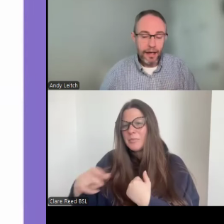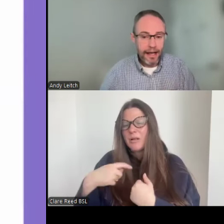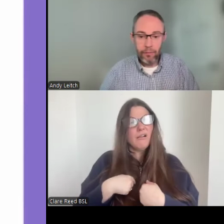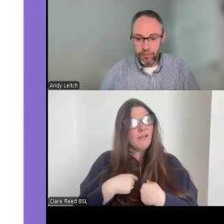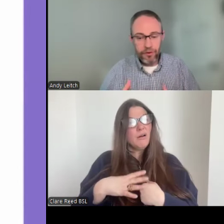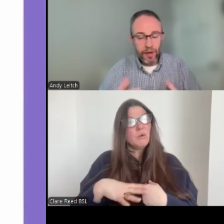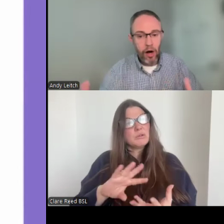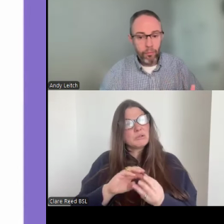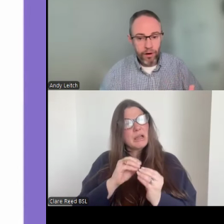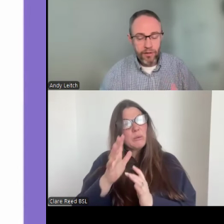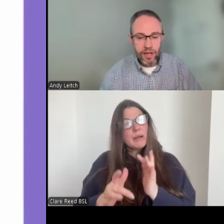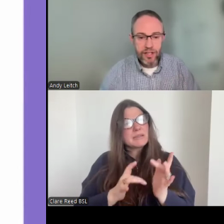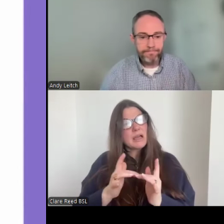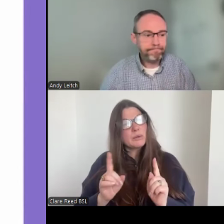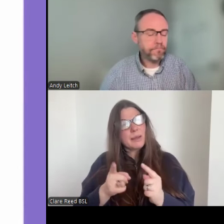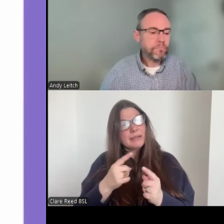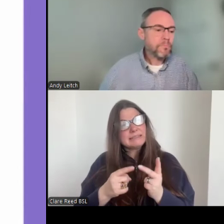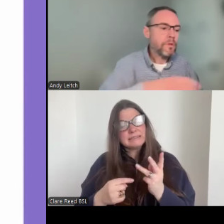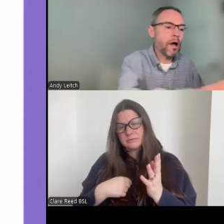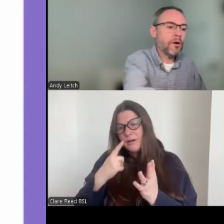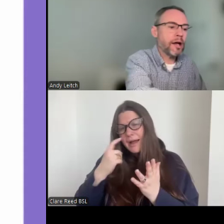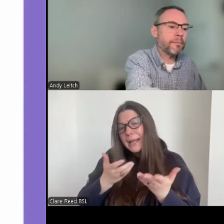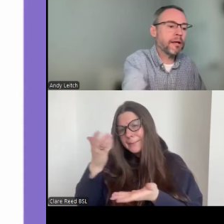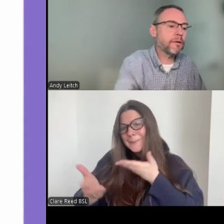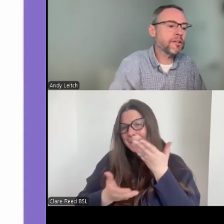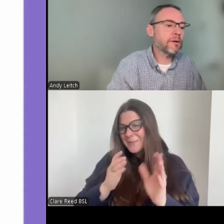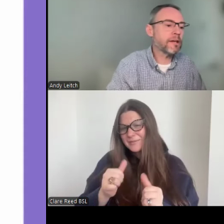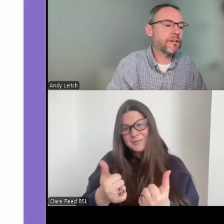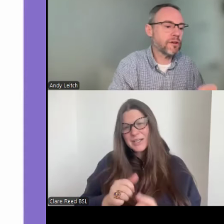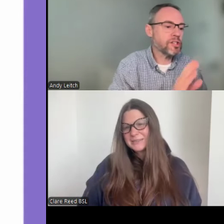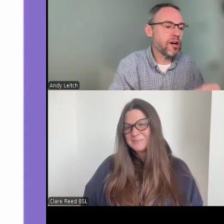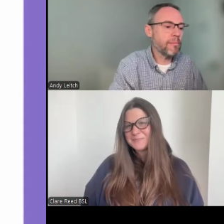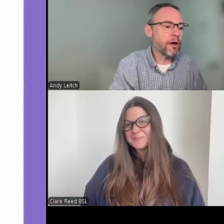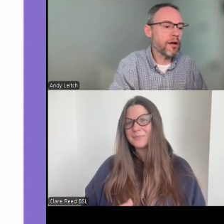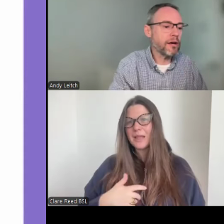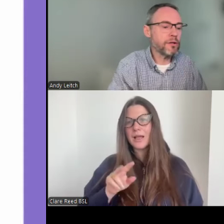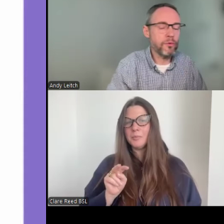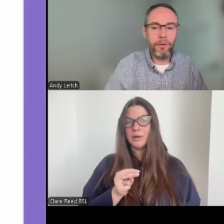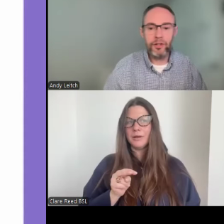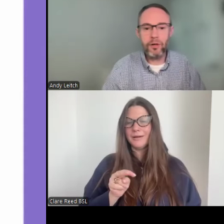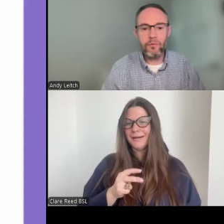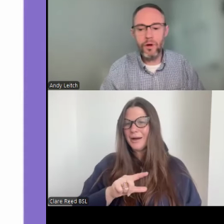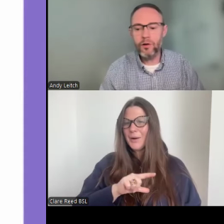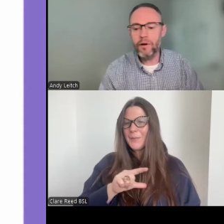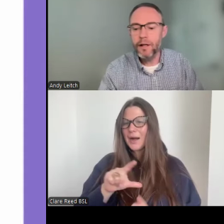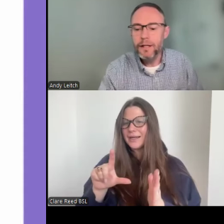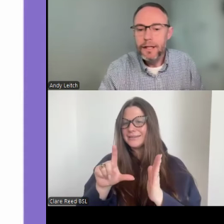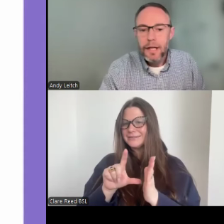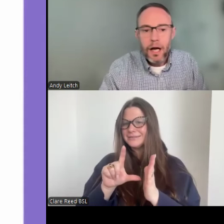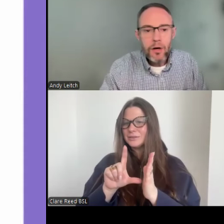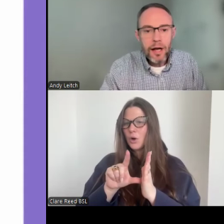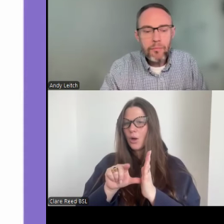and I help them through that whole process. I'm looking to my left because I've got a timer going here and I want to make sure I don't run over.